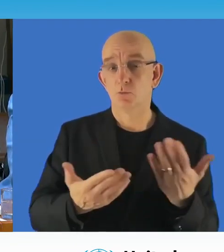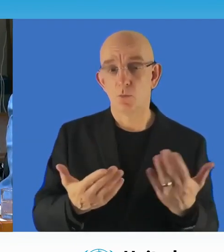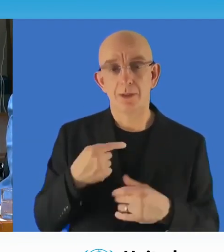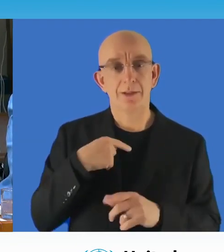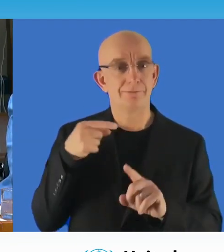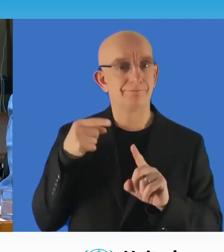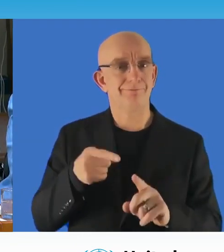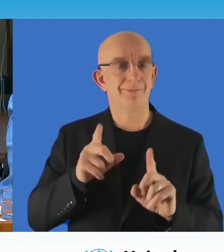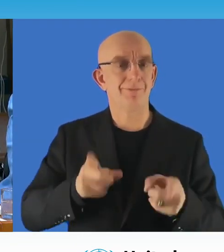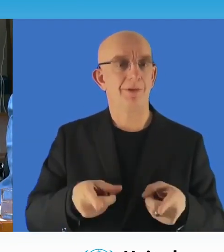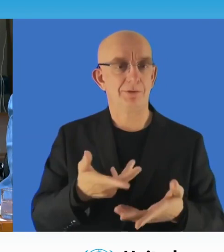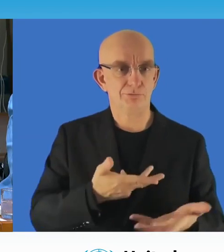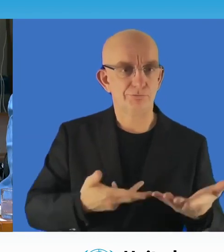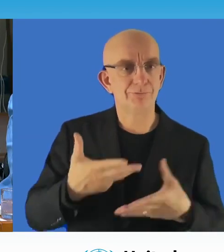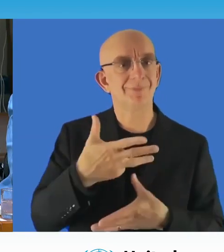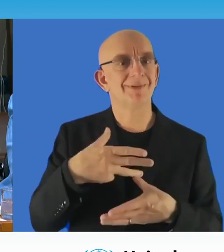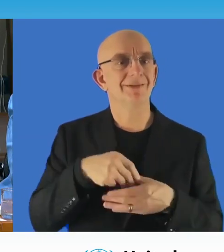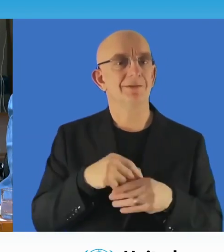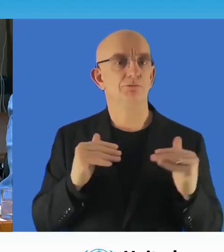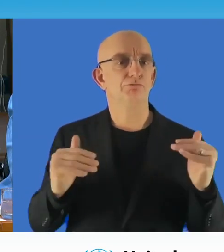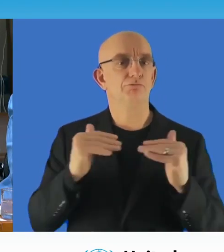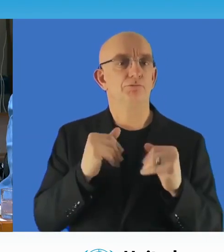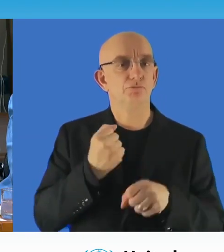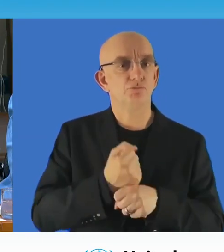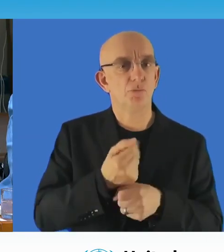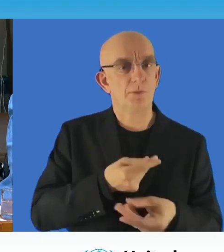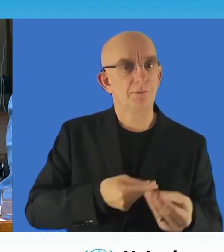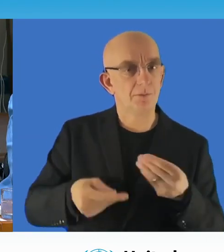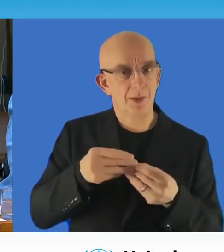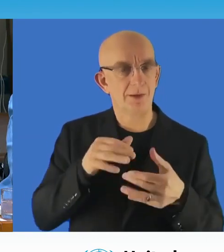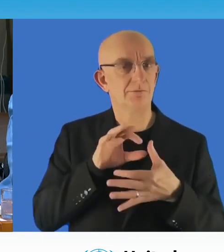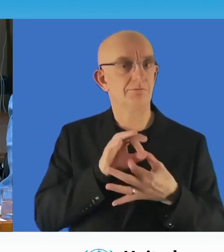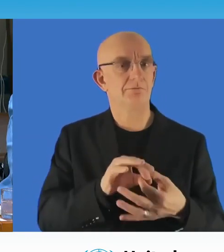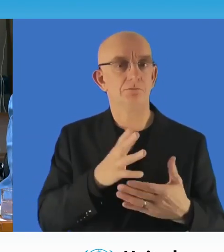protection for persons with disabilities working with governments private sector